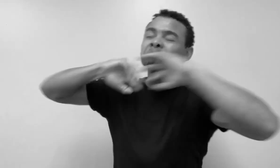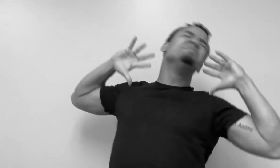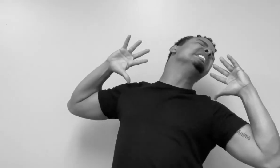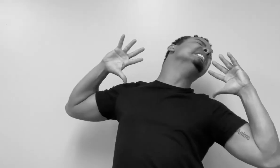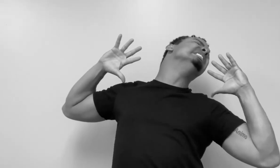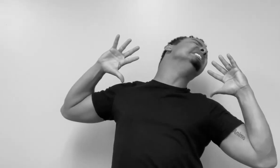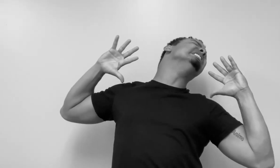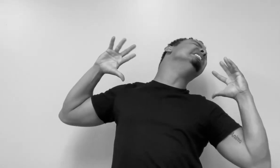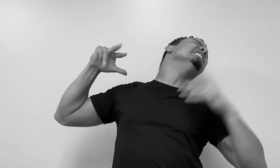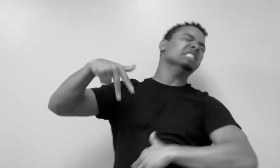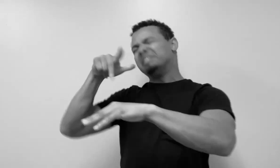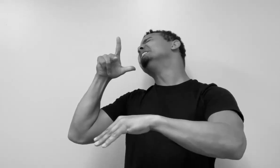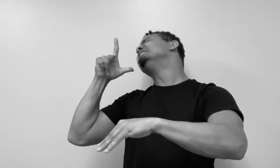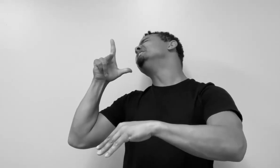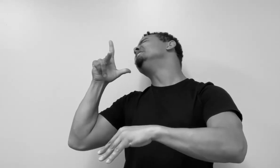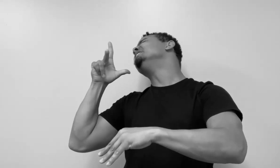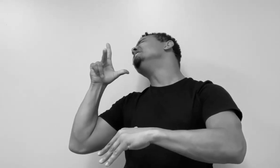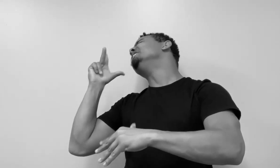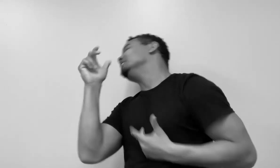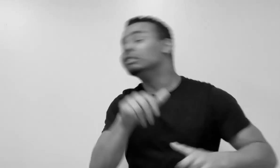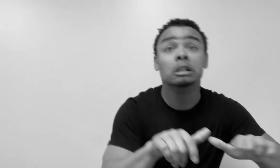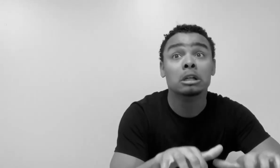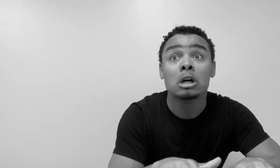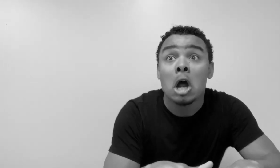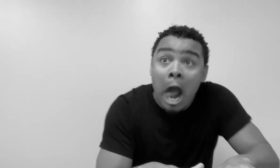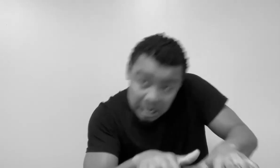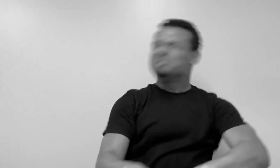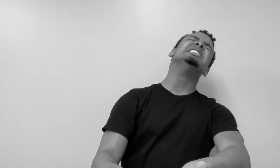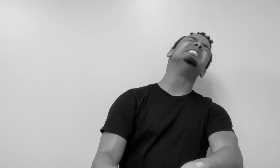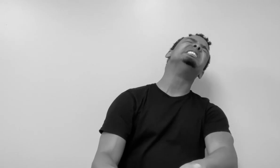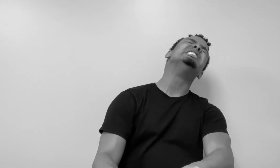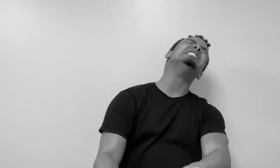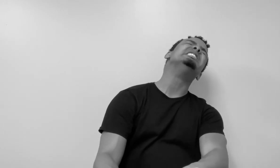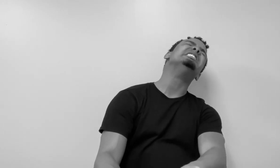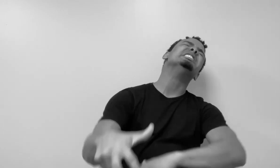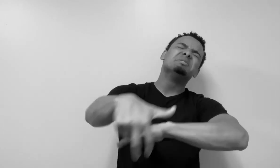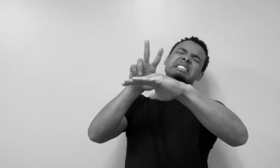TARGET 2 SUCCESS TARGET 1 SUCCESS